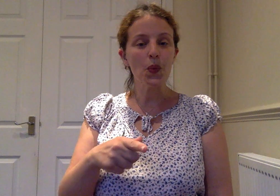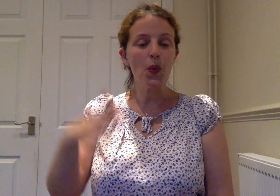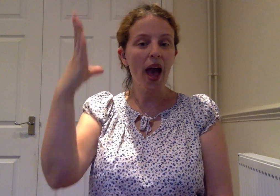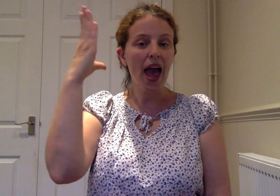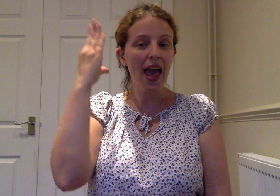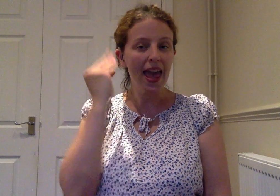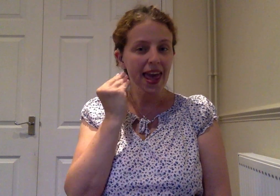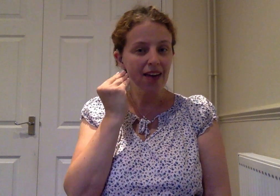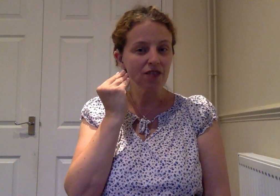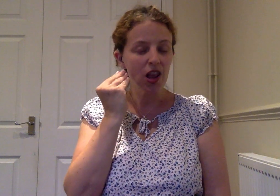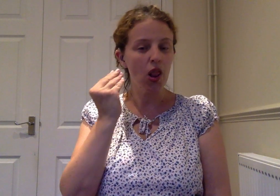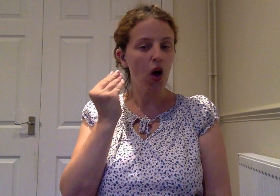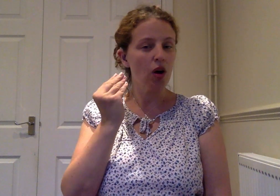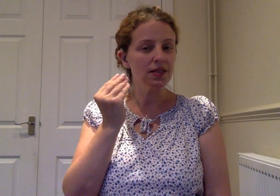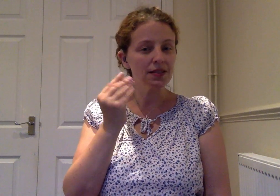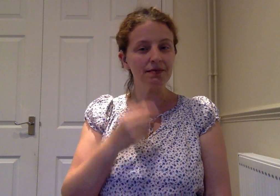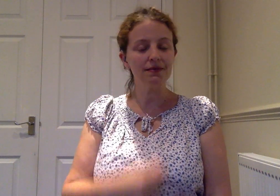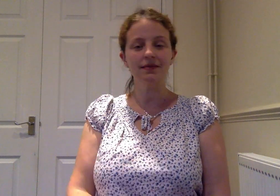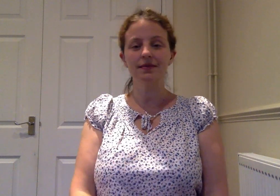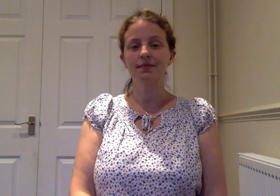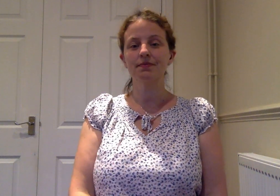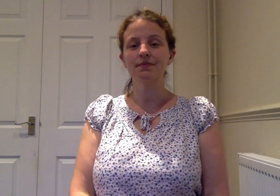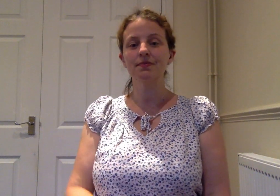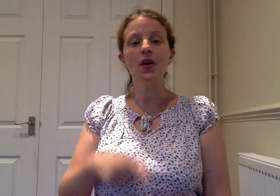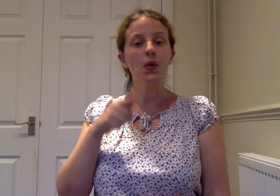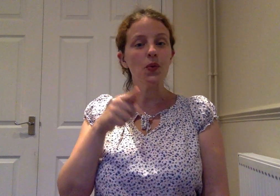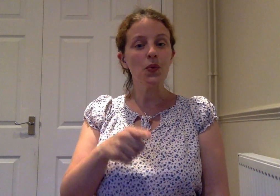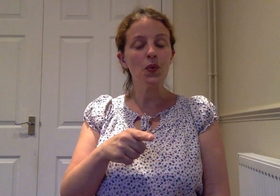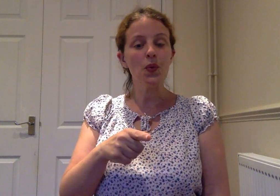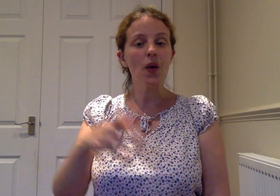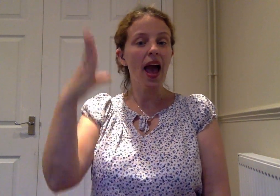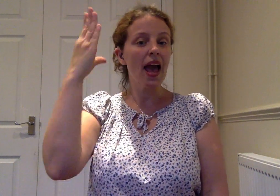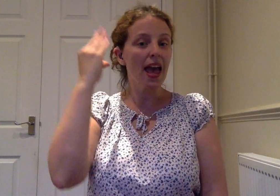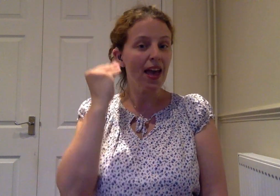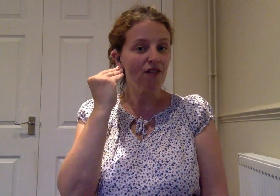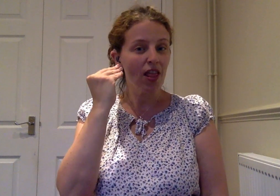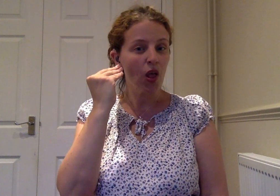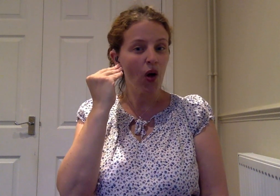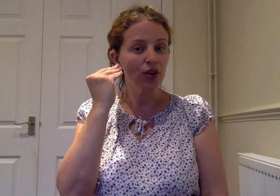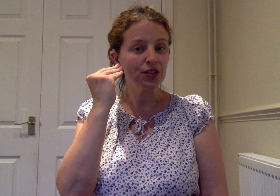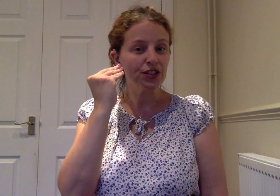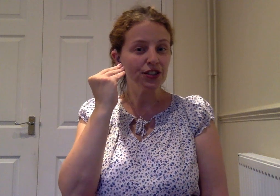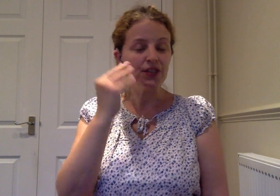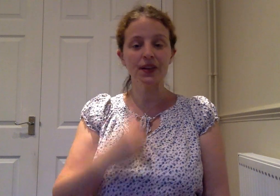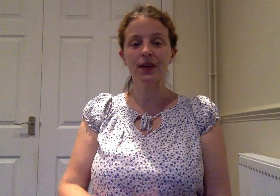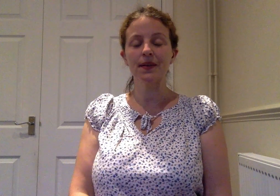You hearing loss?